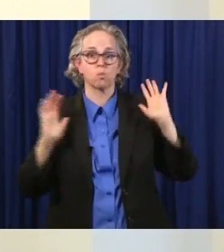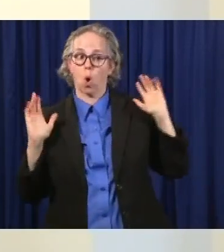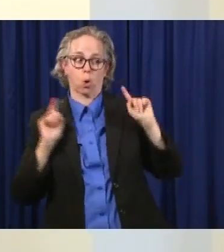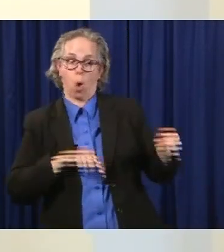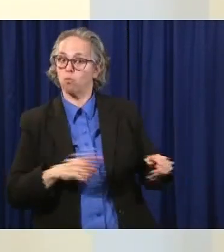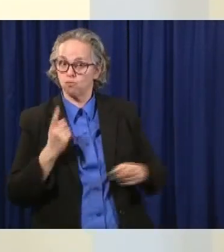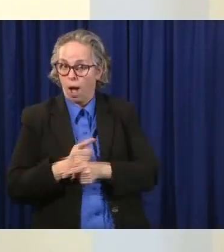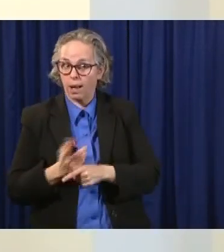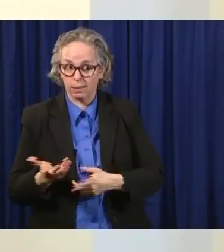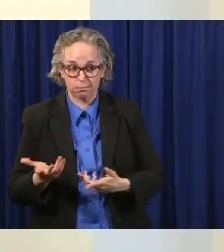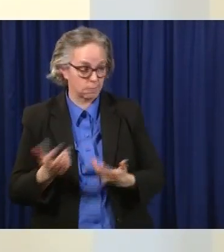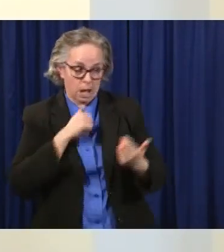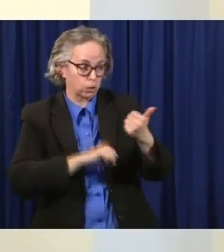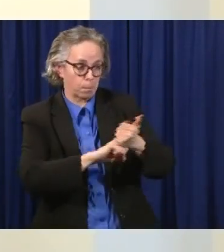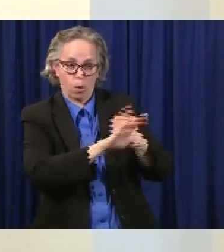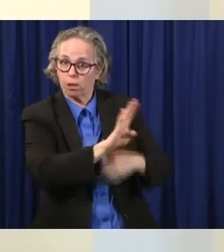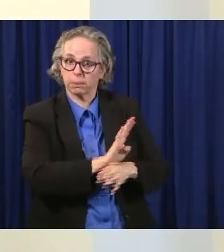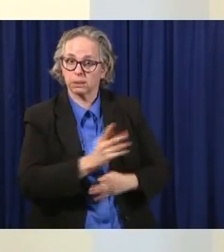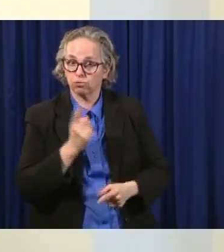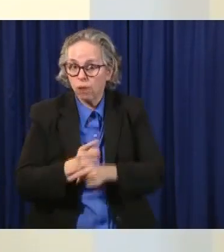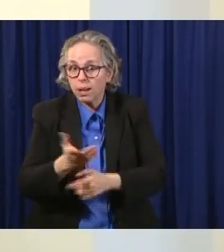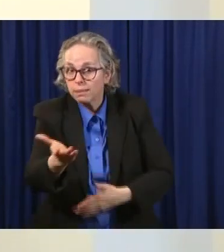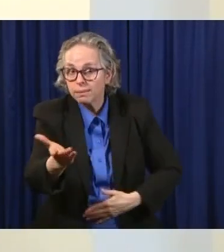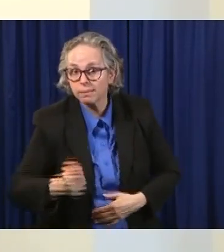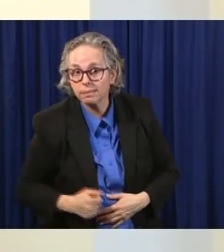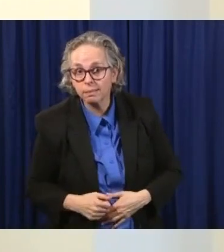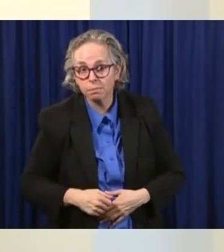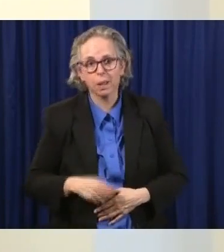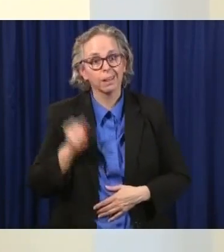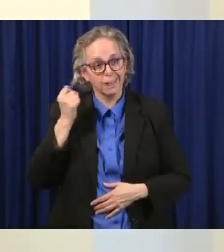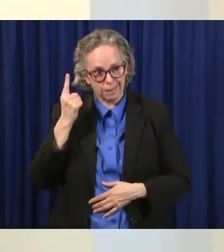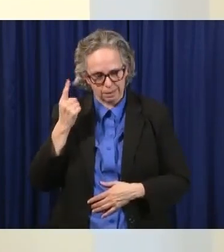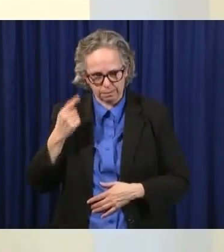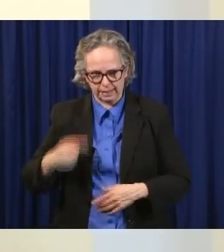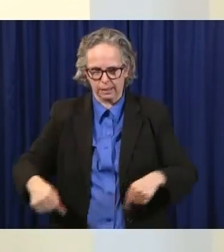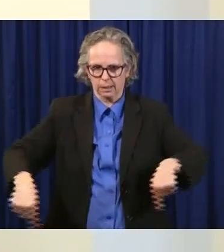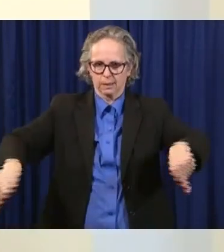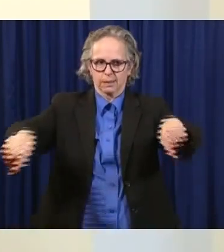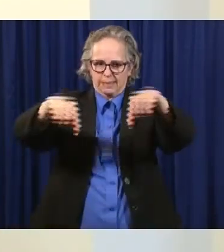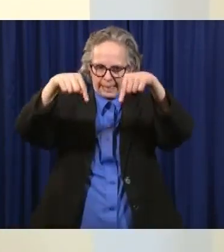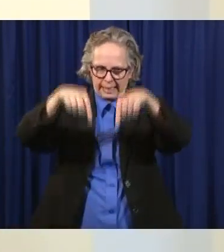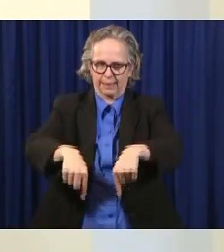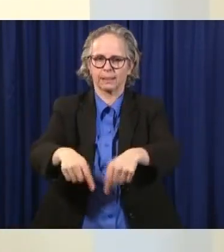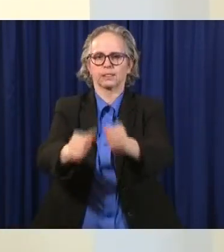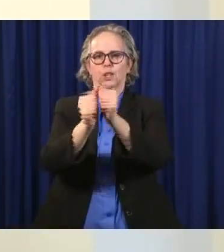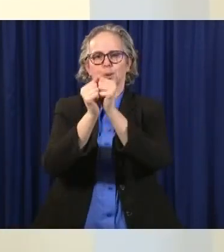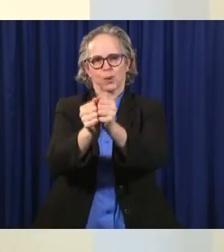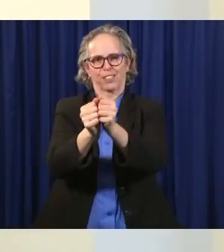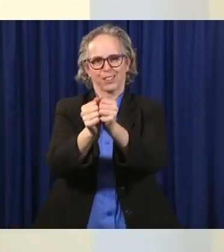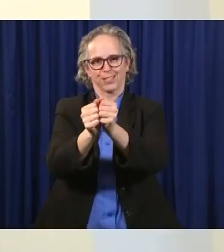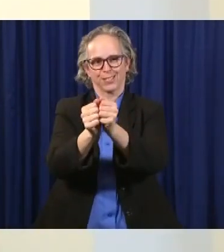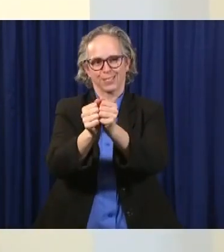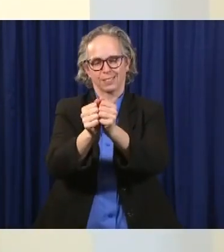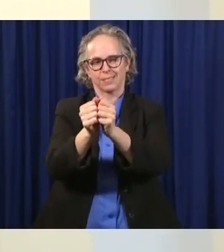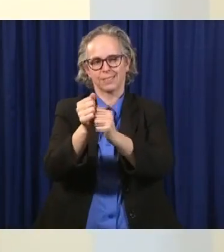ARE DOING IT, WE CAN ALSO CHOOSE TO NOT GO TO THOSE PLACES. BUT IN THE END, IT'S ALL OF US